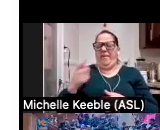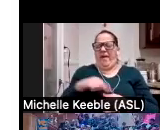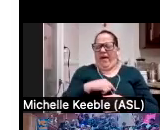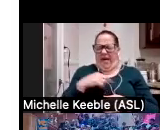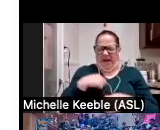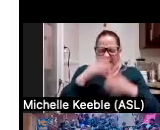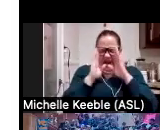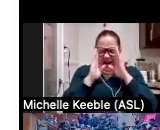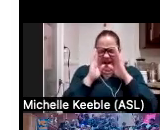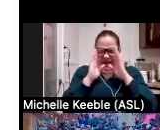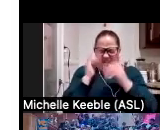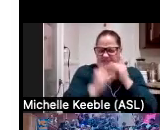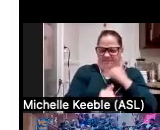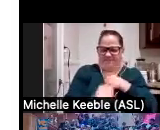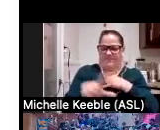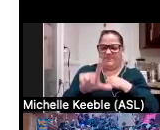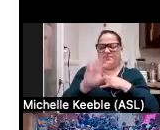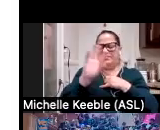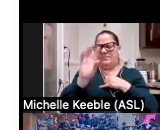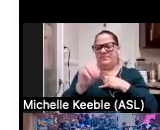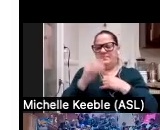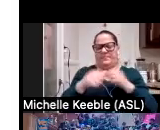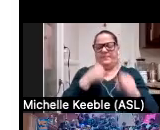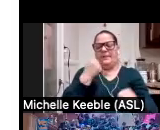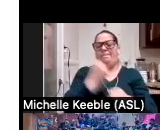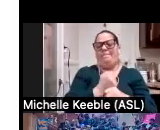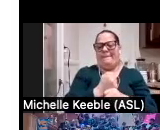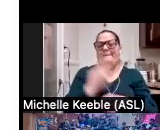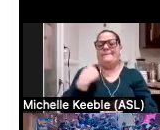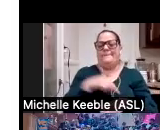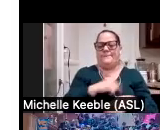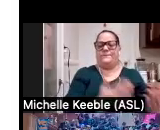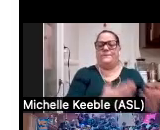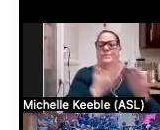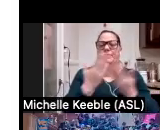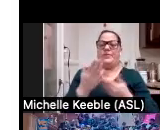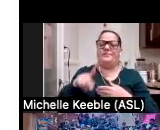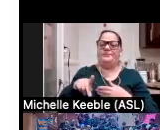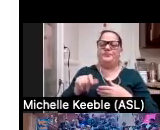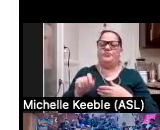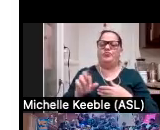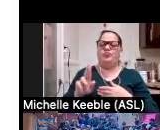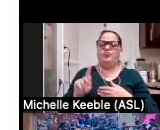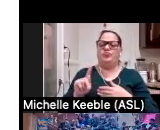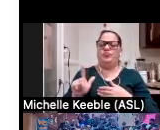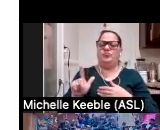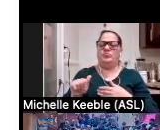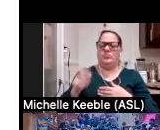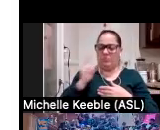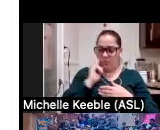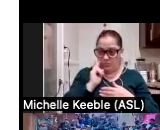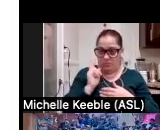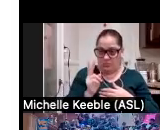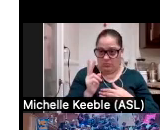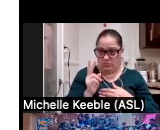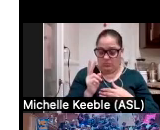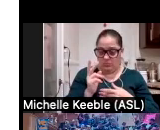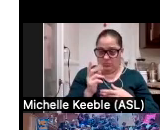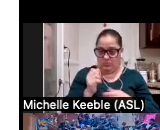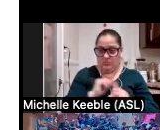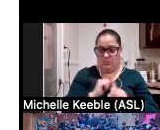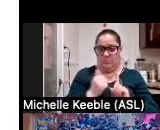on the last 150 years and we would provide portals for people to peer into and to situate themselves